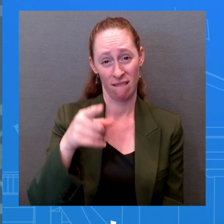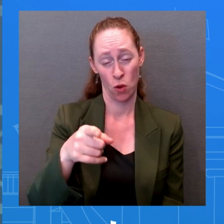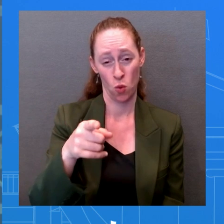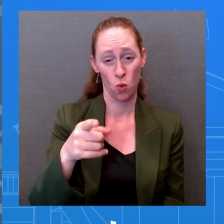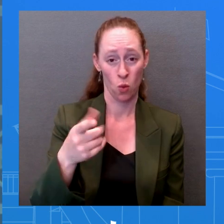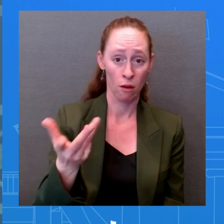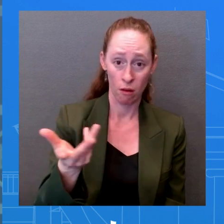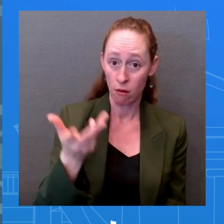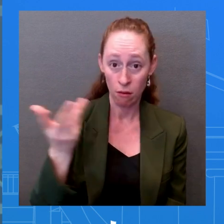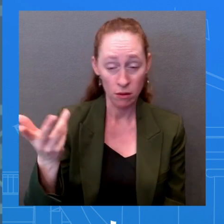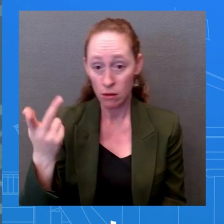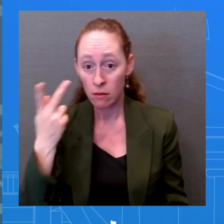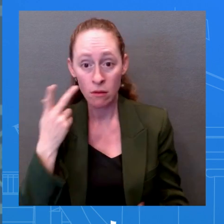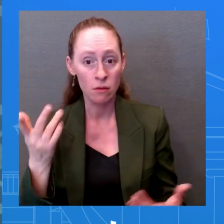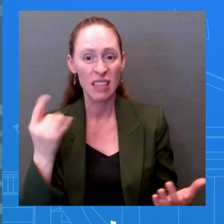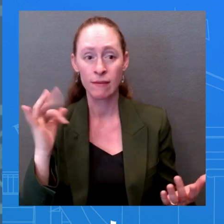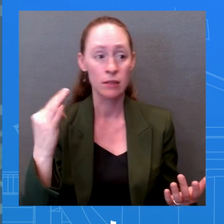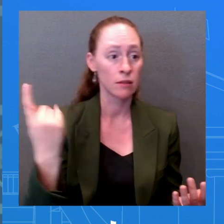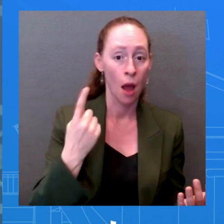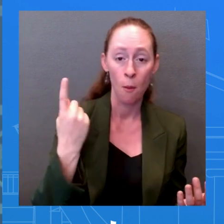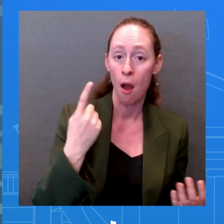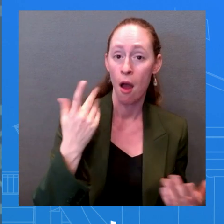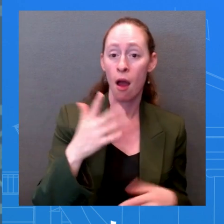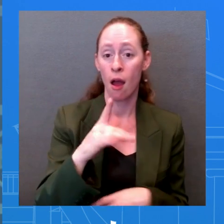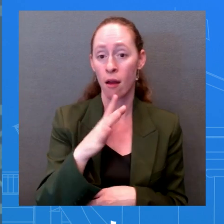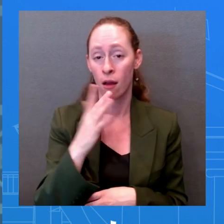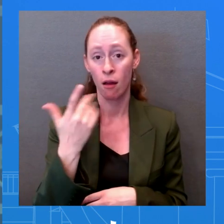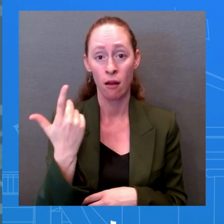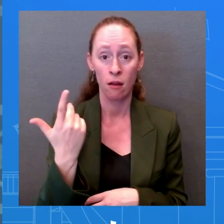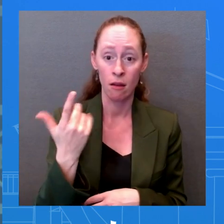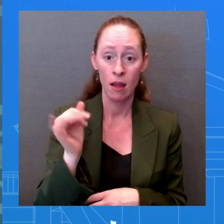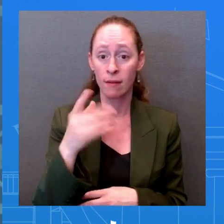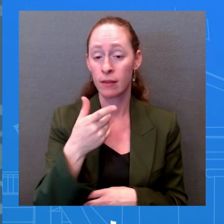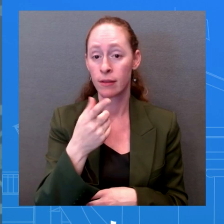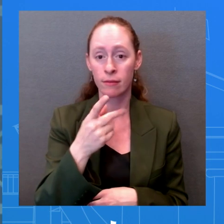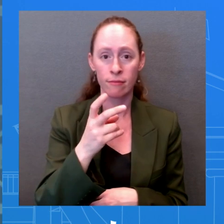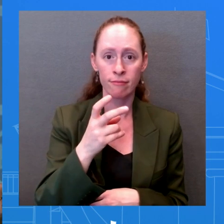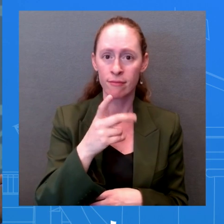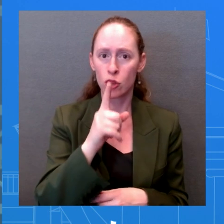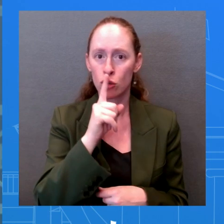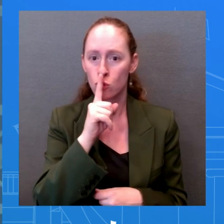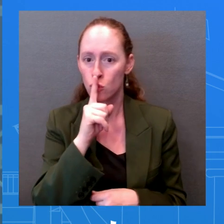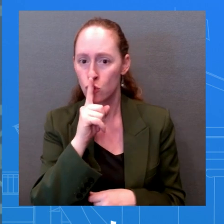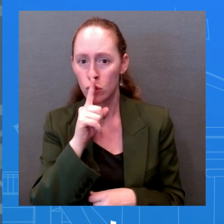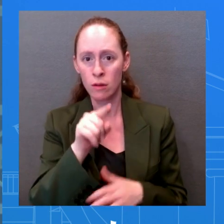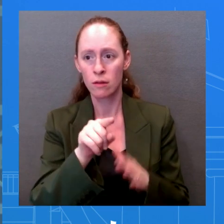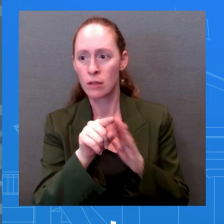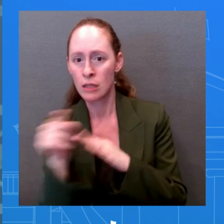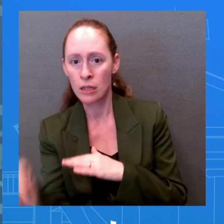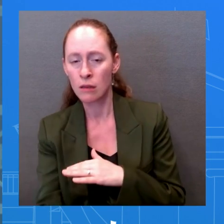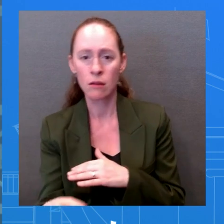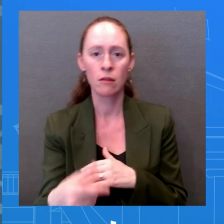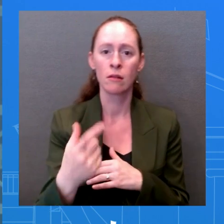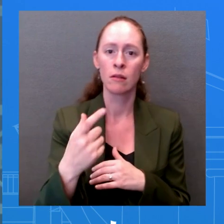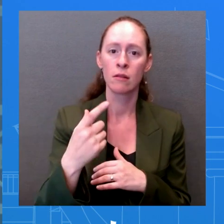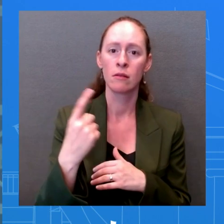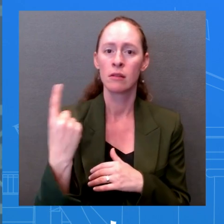And so, that is -- tells you a little bit about the facts of what we've been doing. Go ahead. The Press: Thanks, Karine. Ms. Jean-Pierre: And congratulations on your --